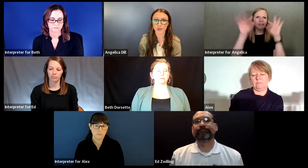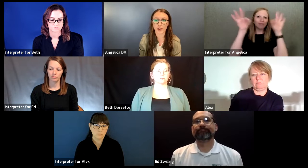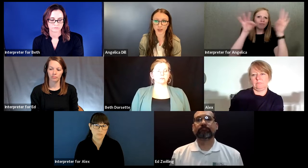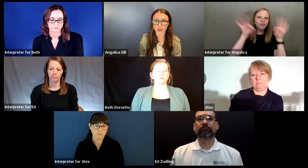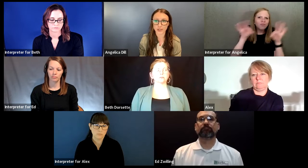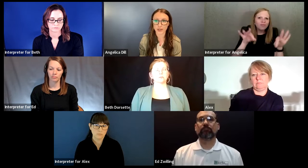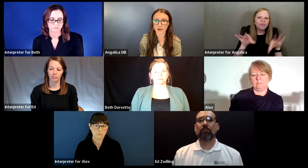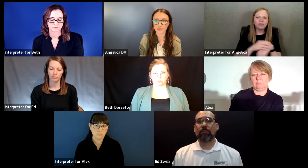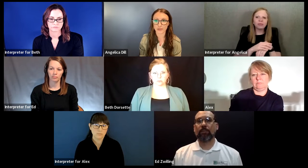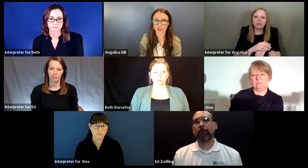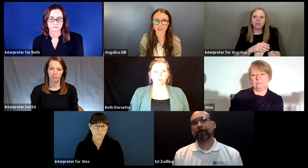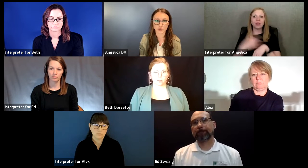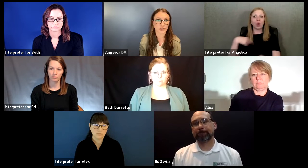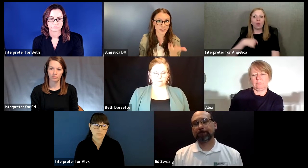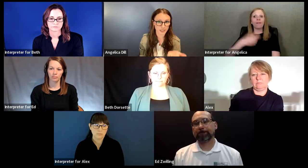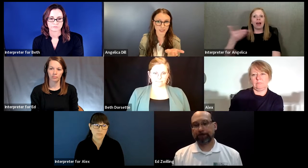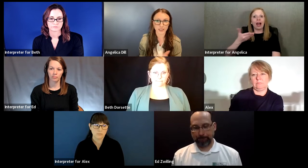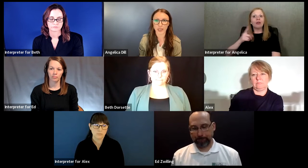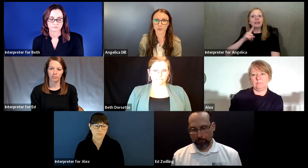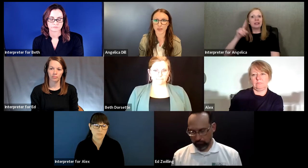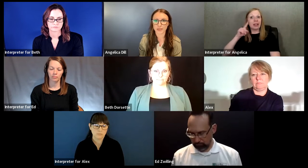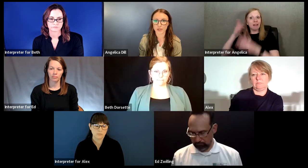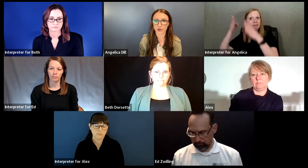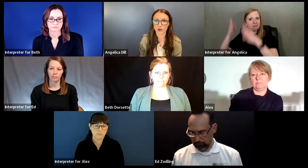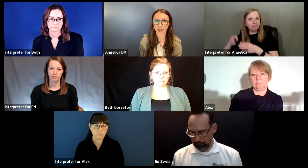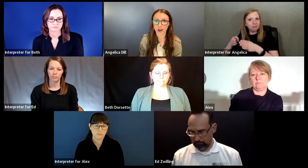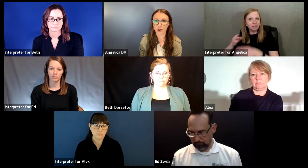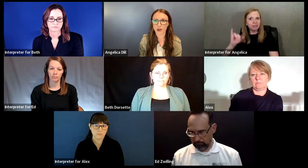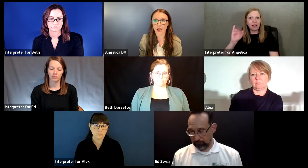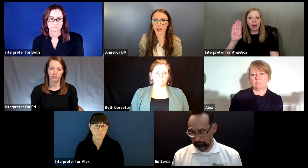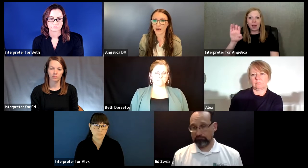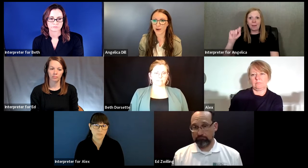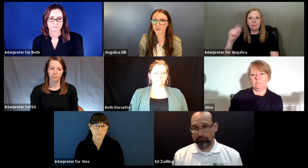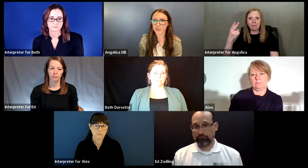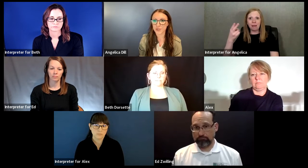We have hired Deaf individuals like Beth that's on the call right now.